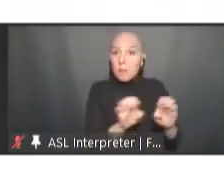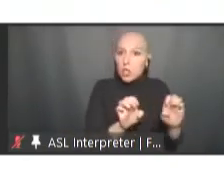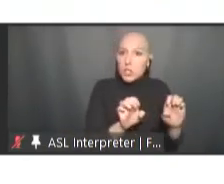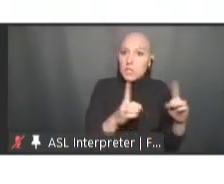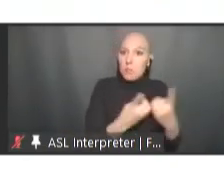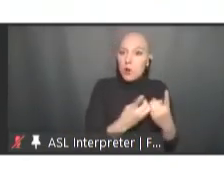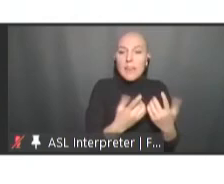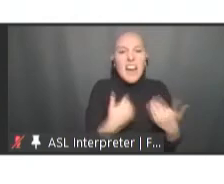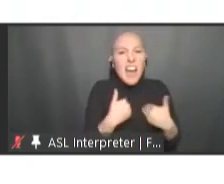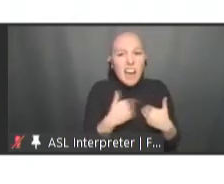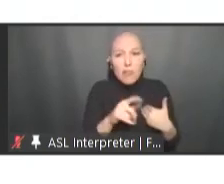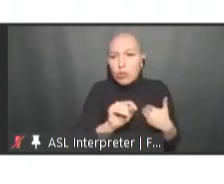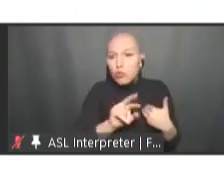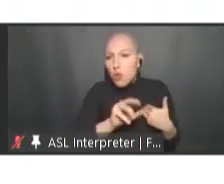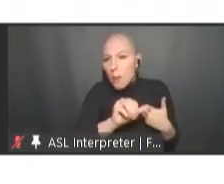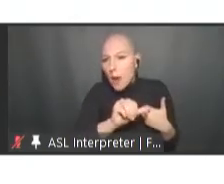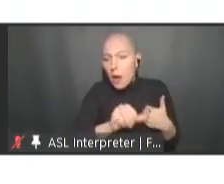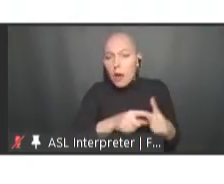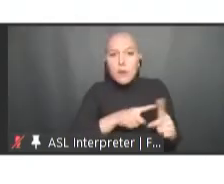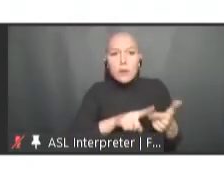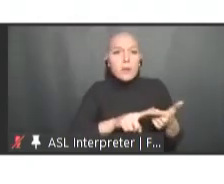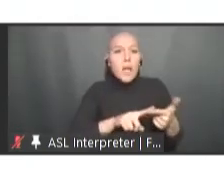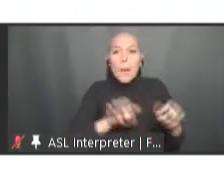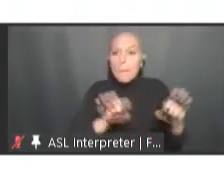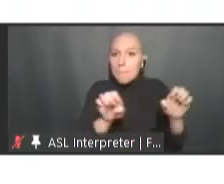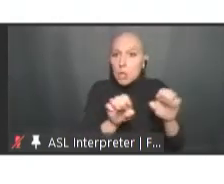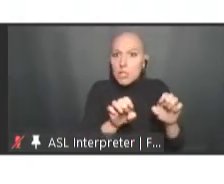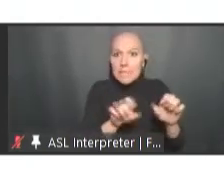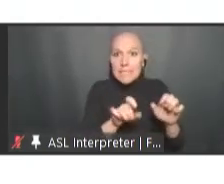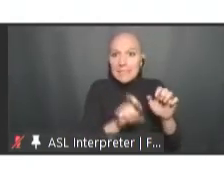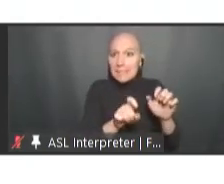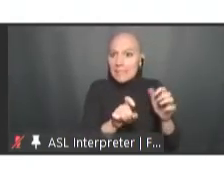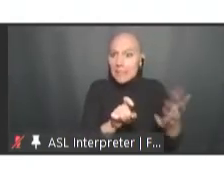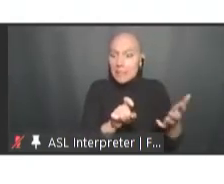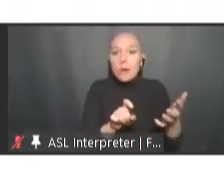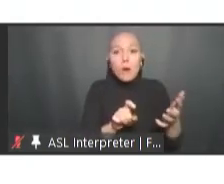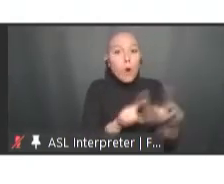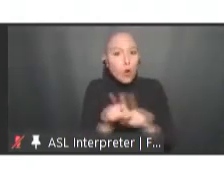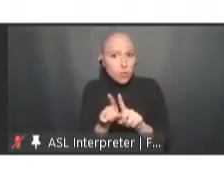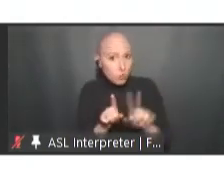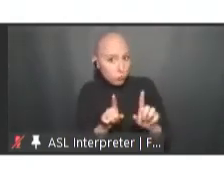or emergency needs would also be offered the opportunity to be vaccinated if they weren't,